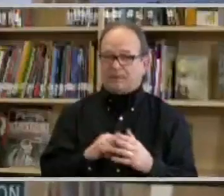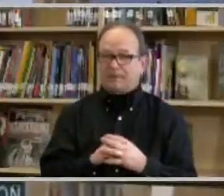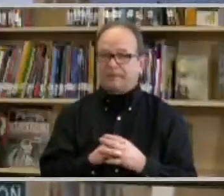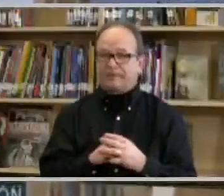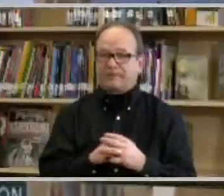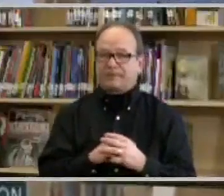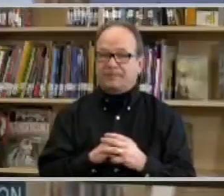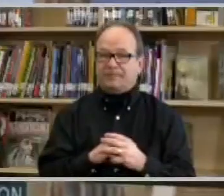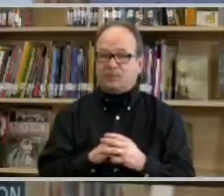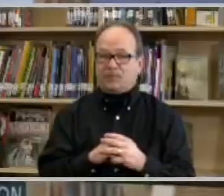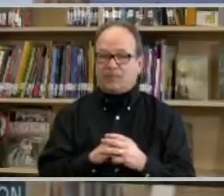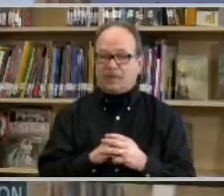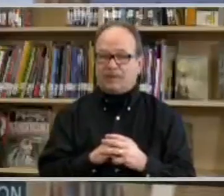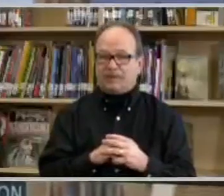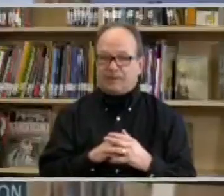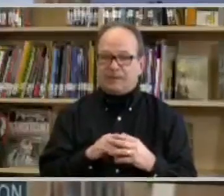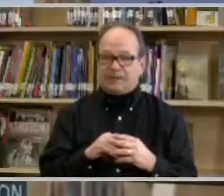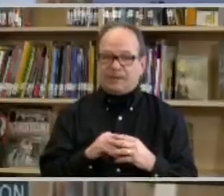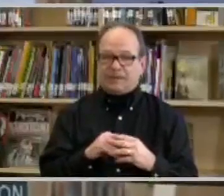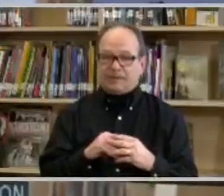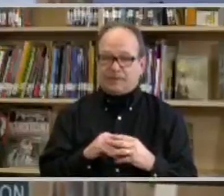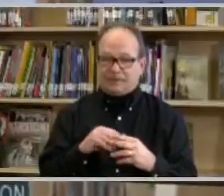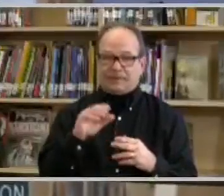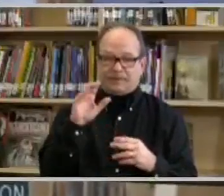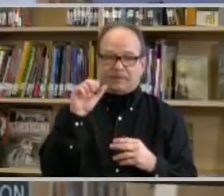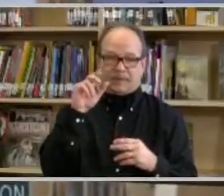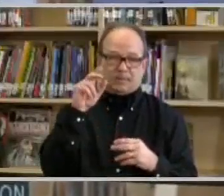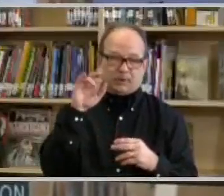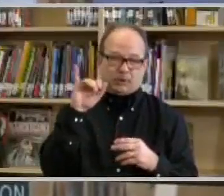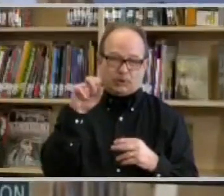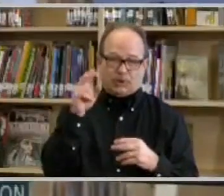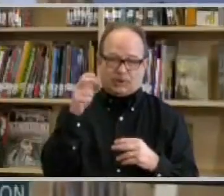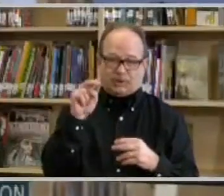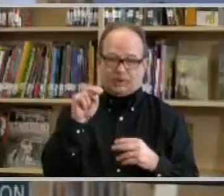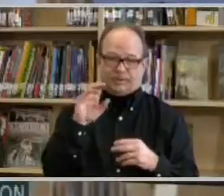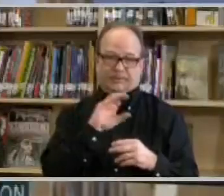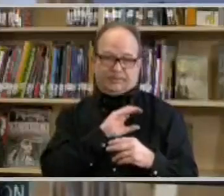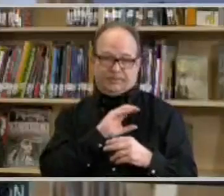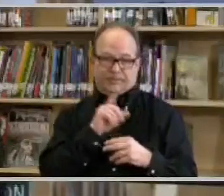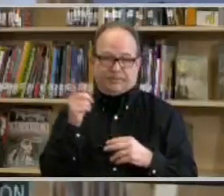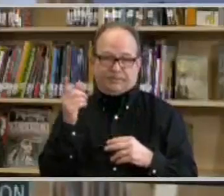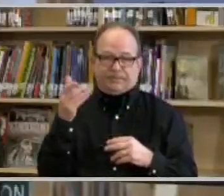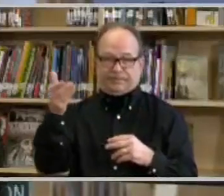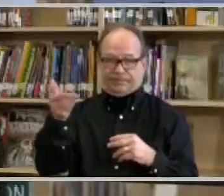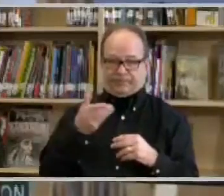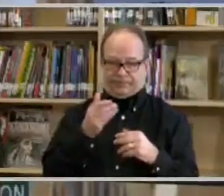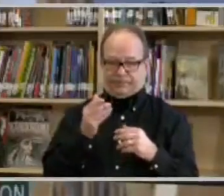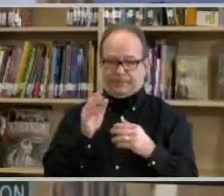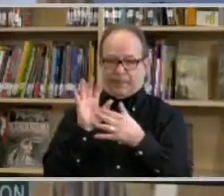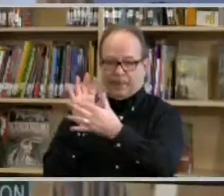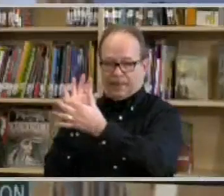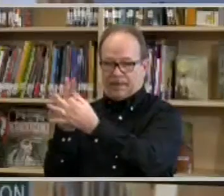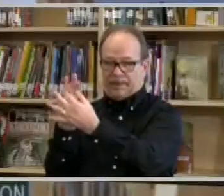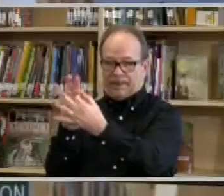WAS A PART OF THE COMMUNITY, AND OF COURSE, YOU SEE HIM HUG THE PEOPLE, CONNECTING WITH THE